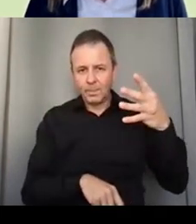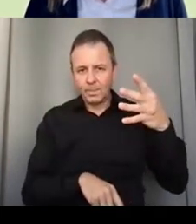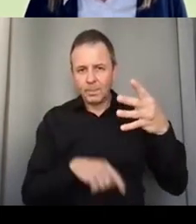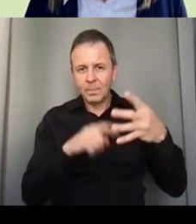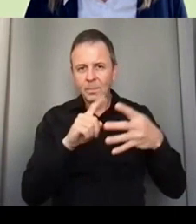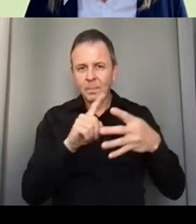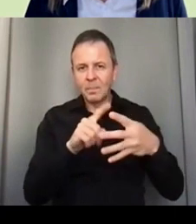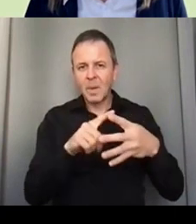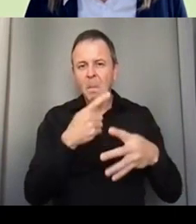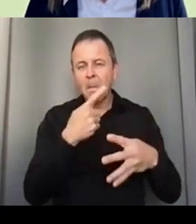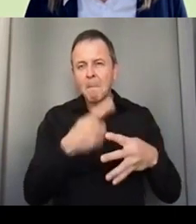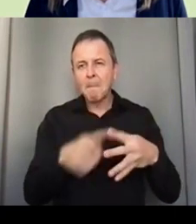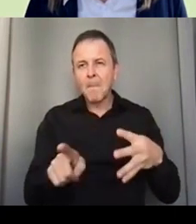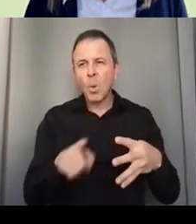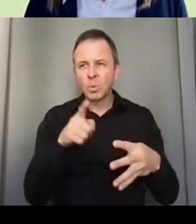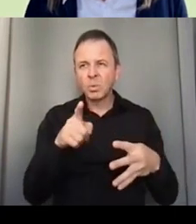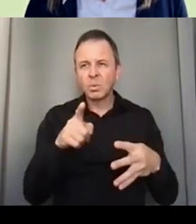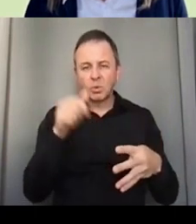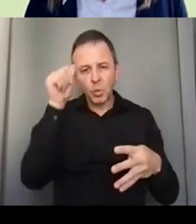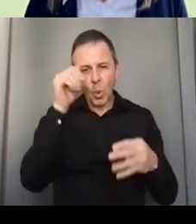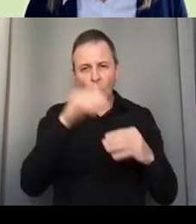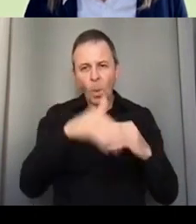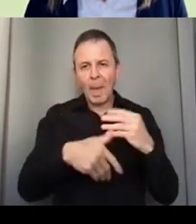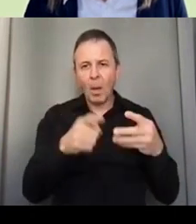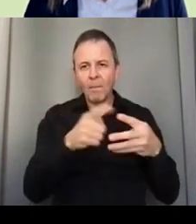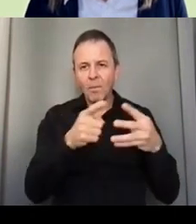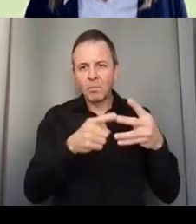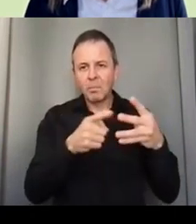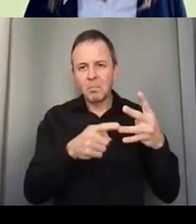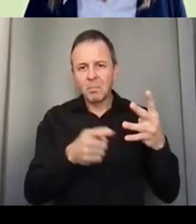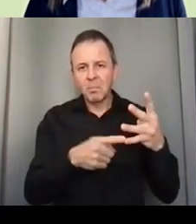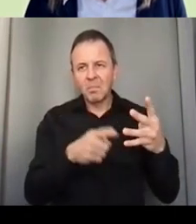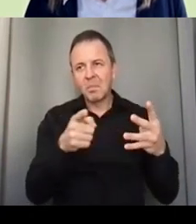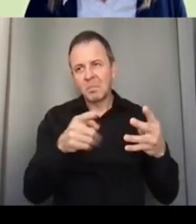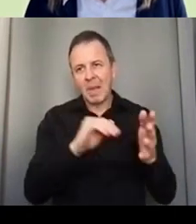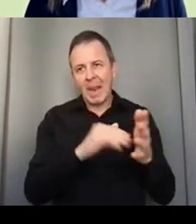likely familiar with if not well you've got access to this slide now